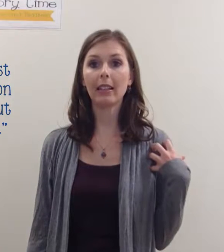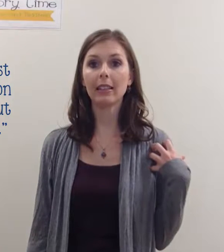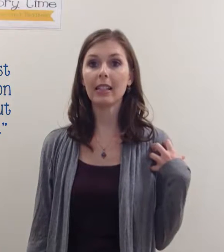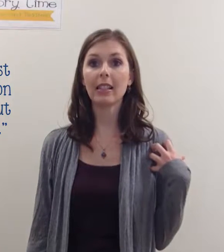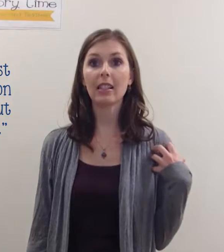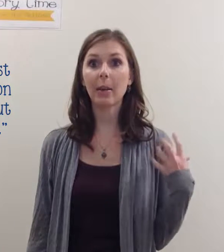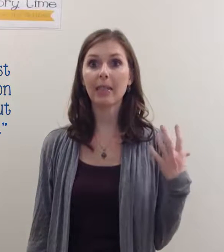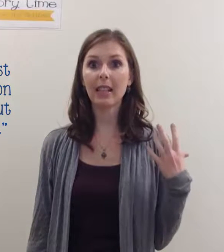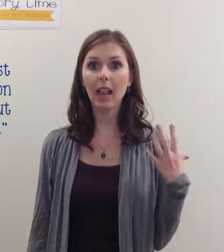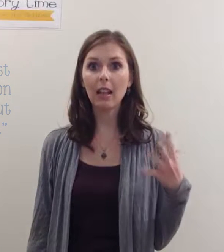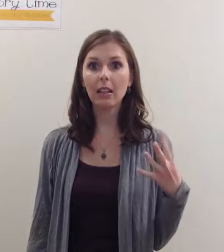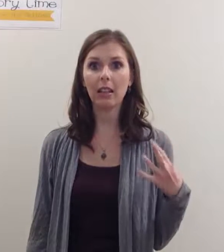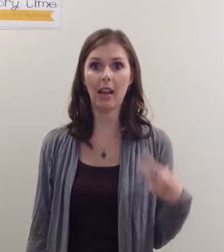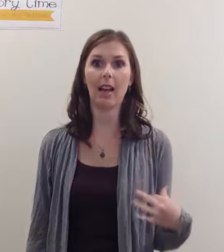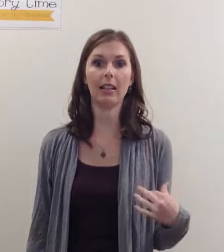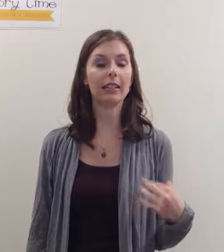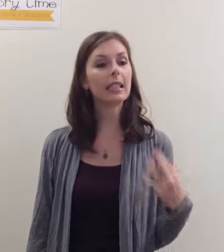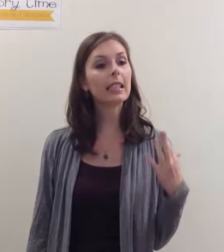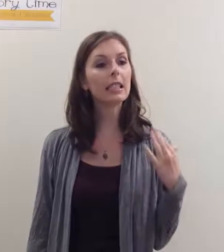I need to stop saying that!